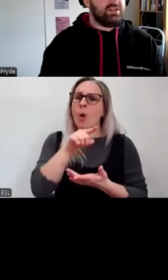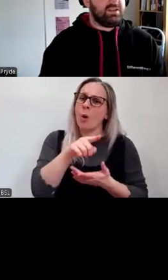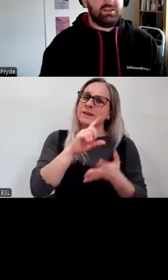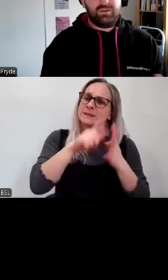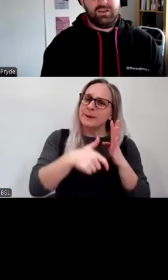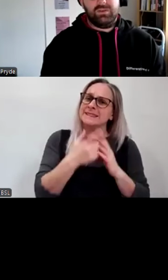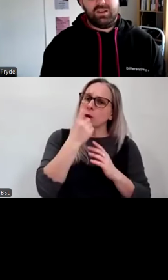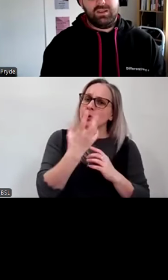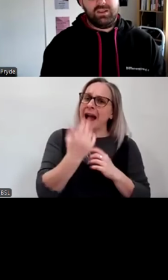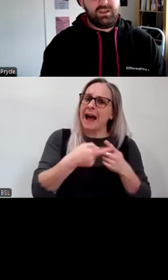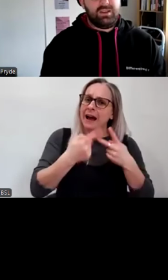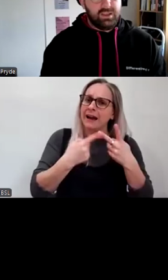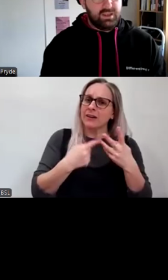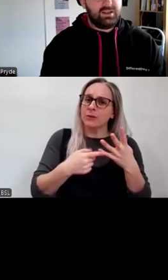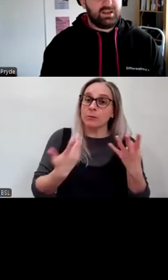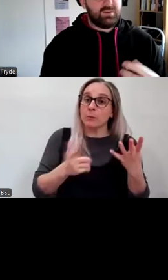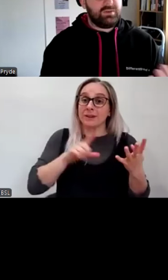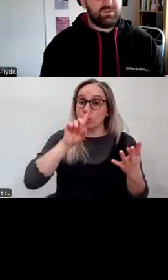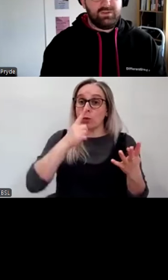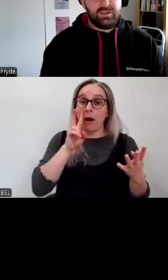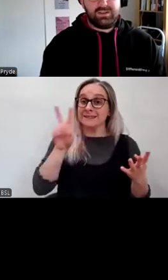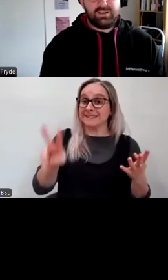day-to-day out in the world around us.